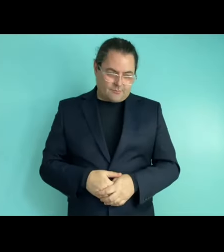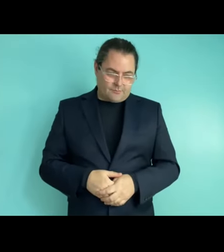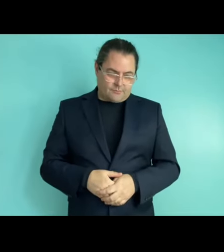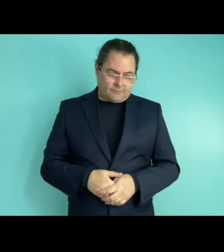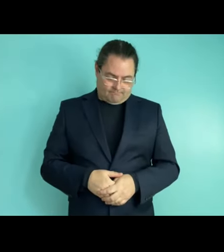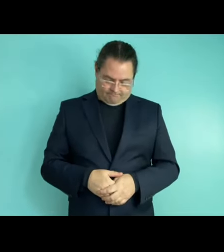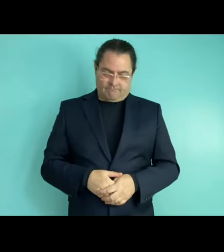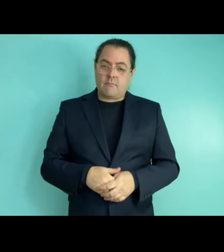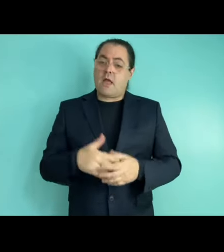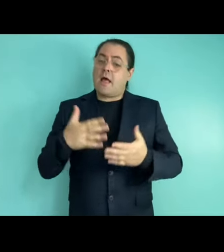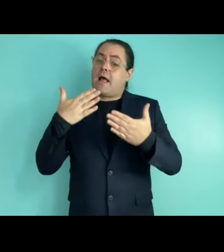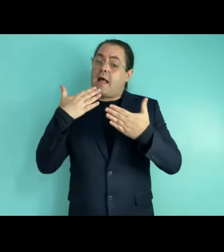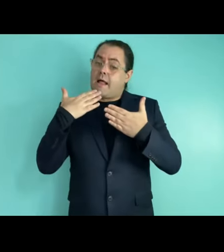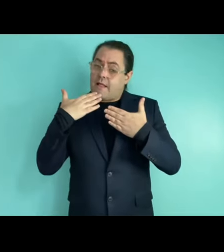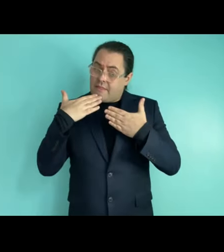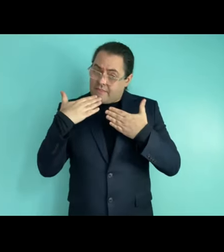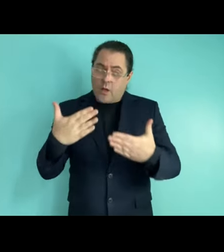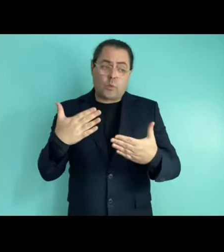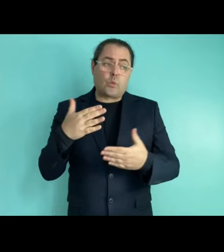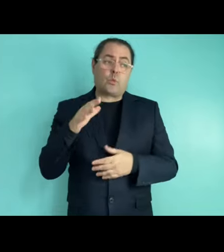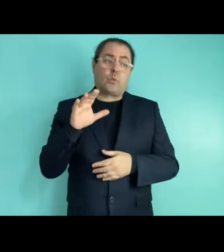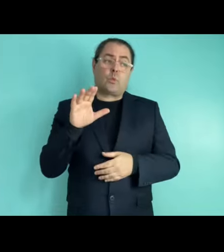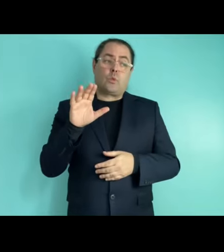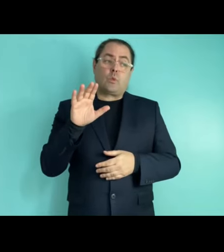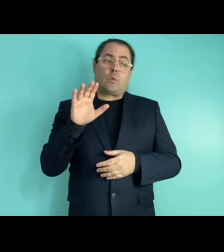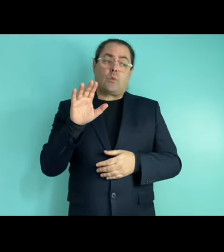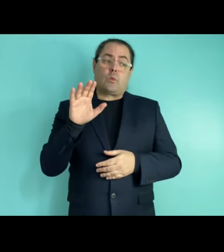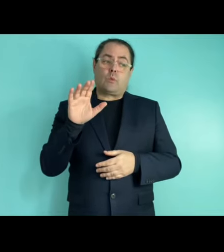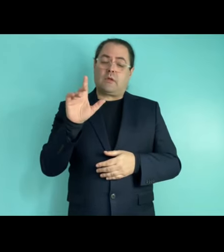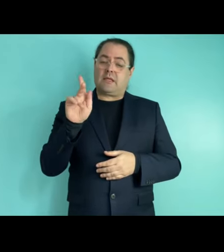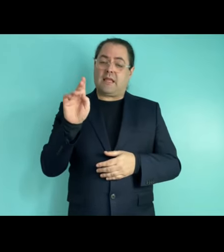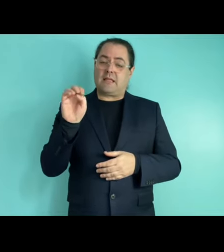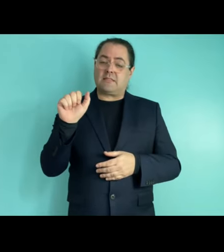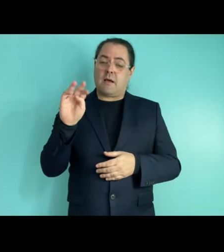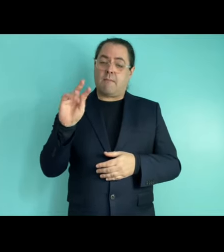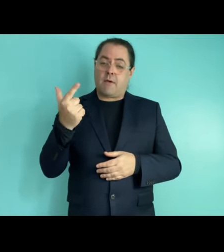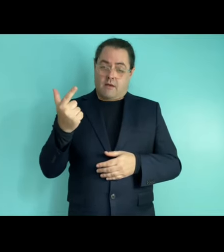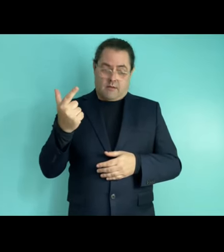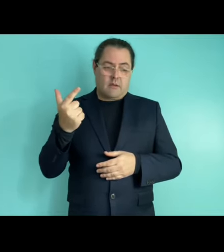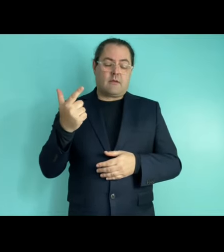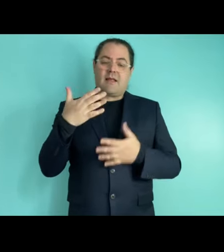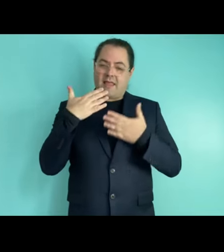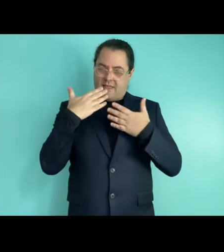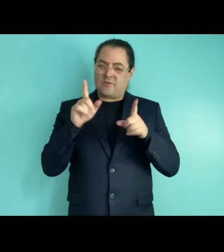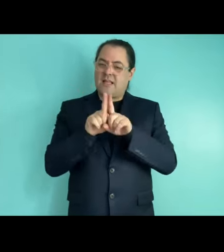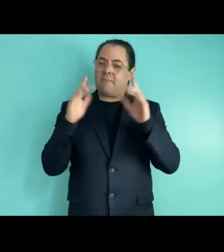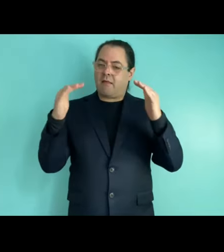you very much Mr case among, especially also for reminding us about the higher level goals